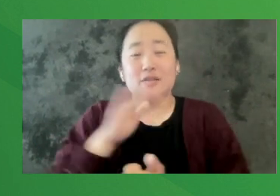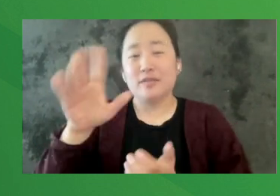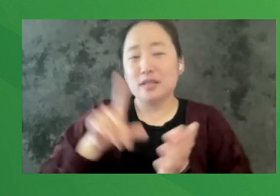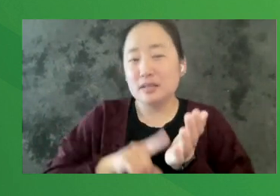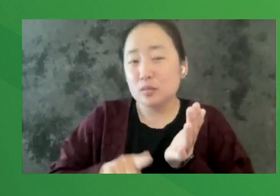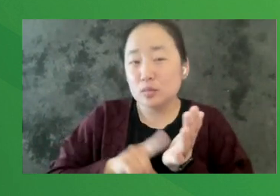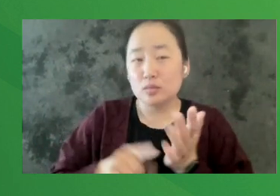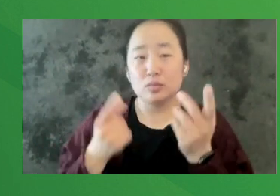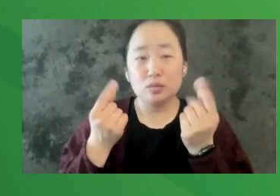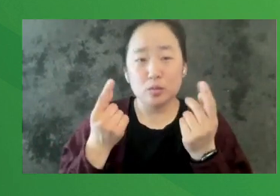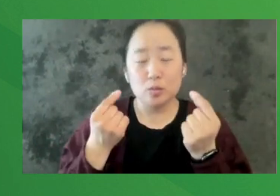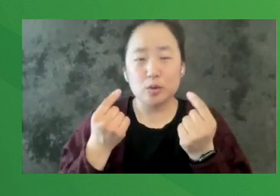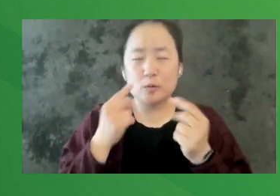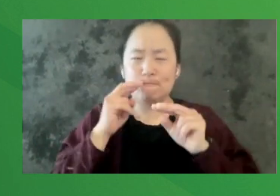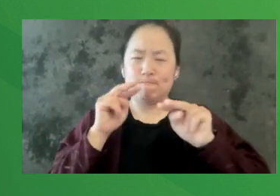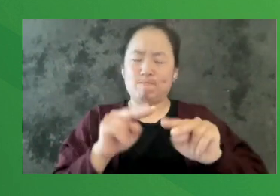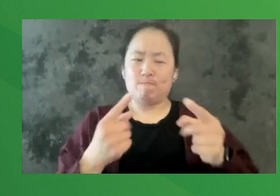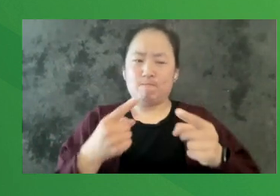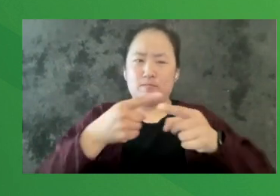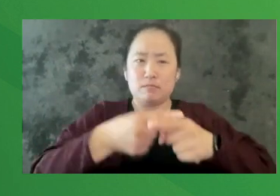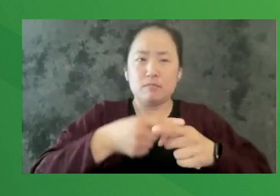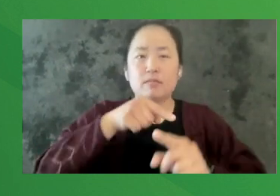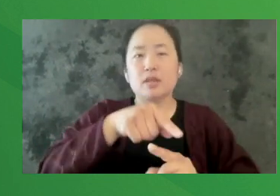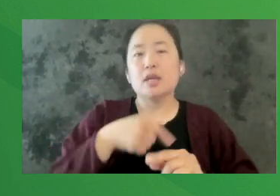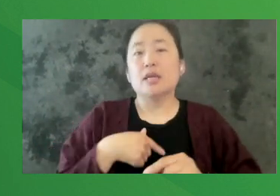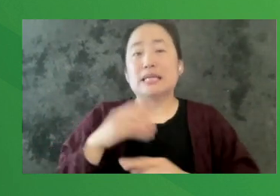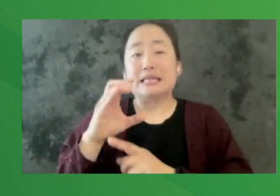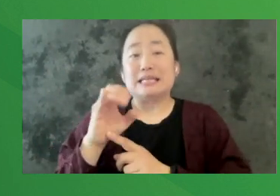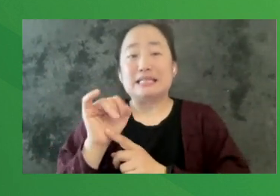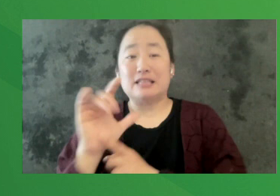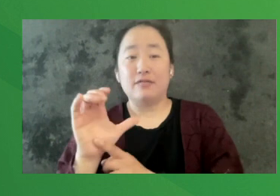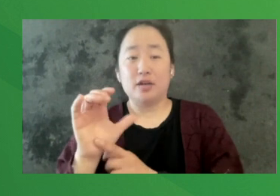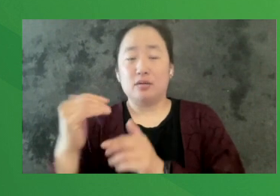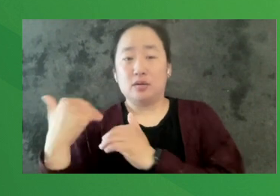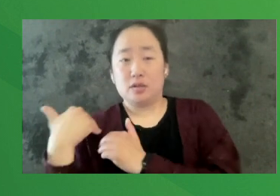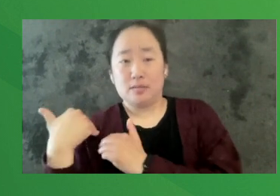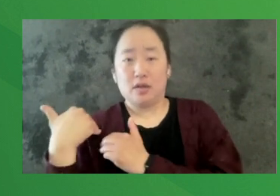intersection between environmental education and civic responsibility, specifically how we